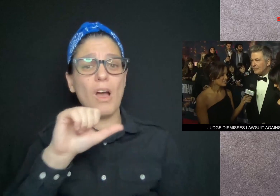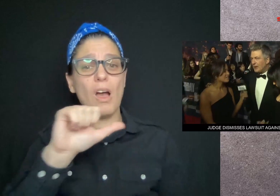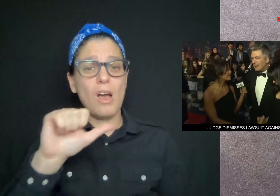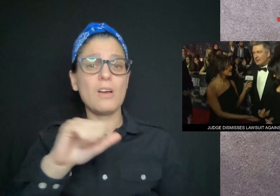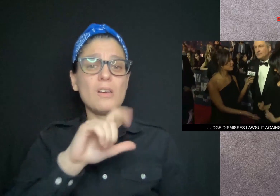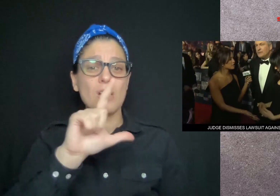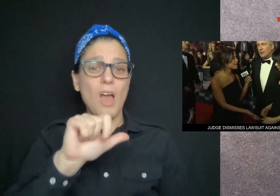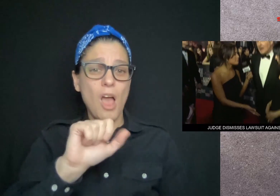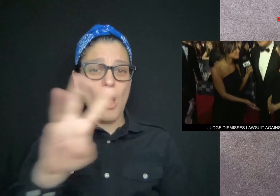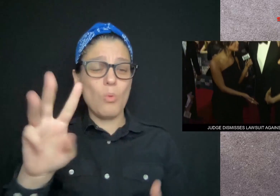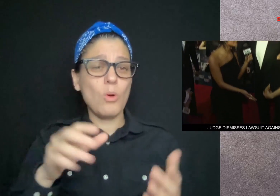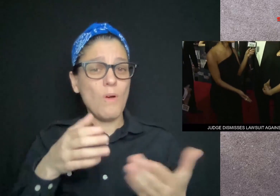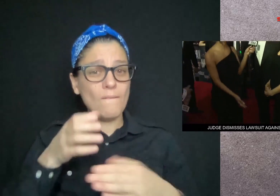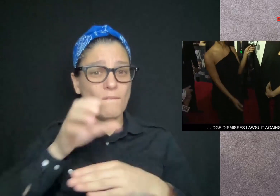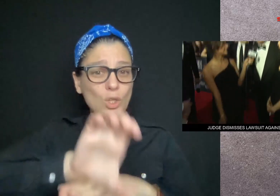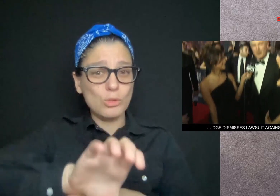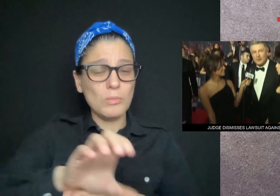the death of a law enforcement officer